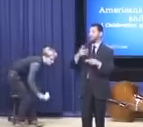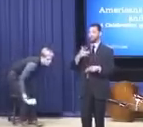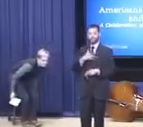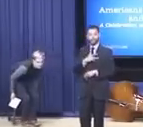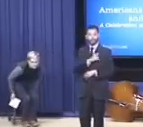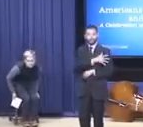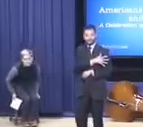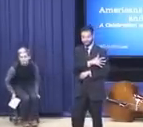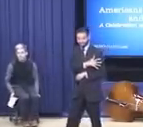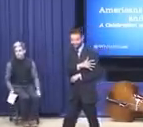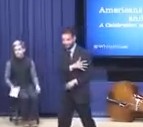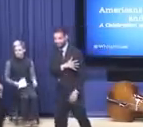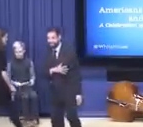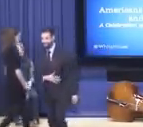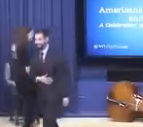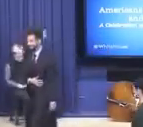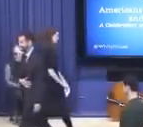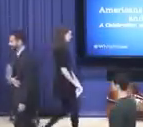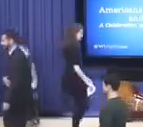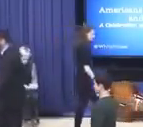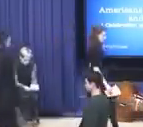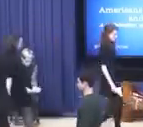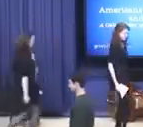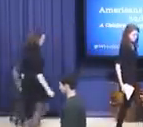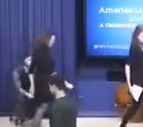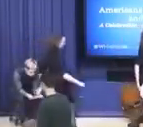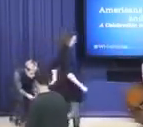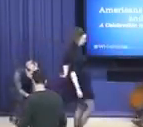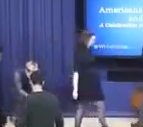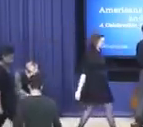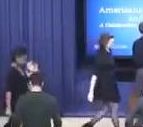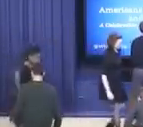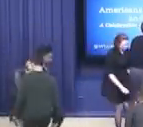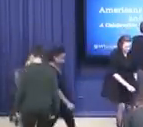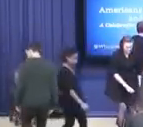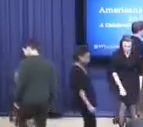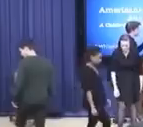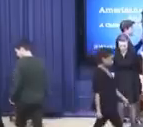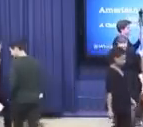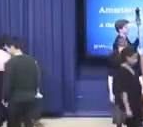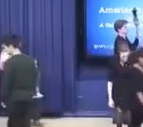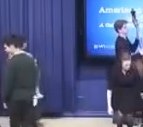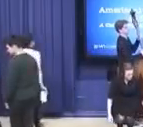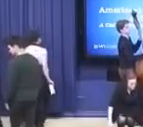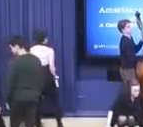[Audience Clapping]